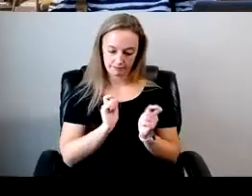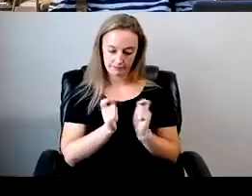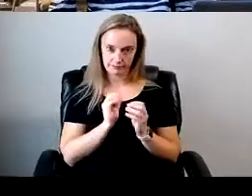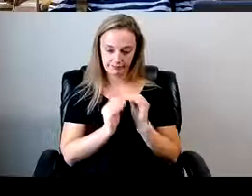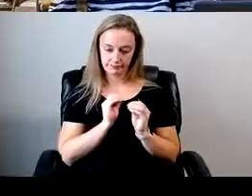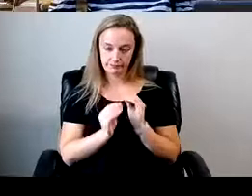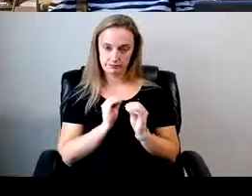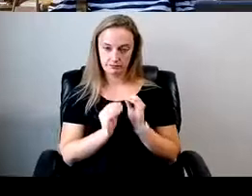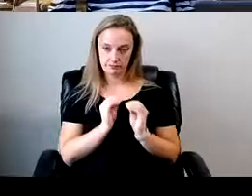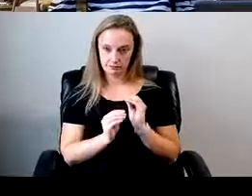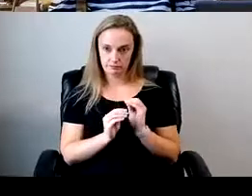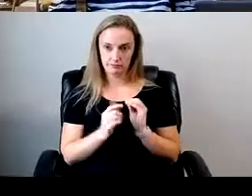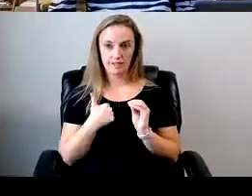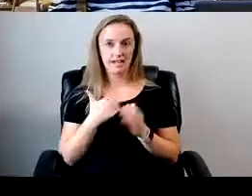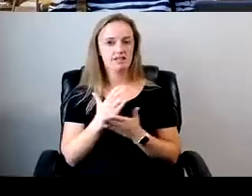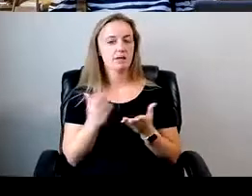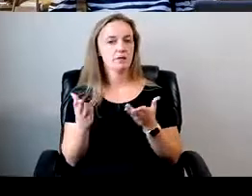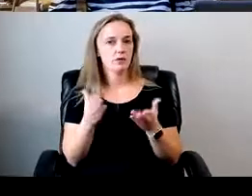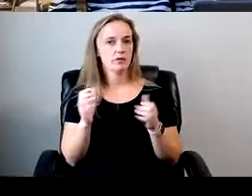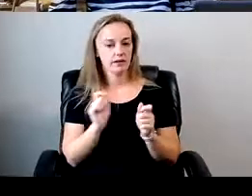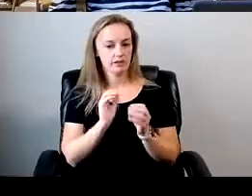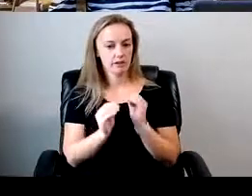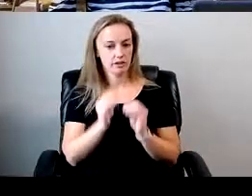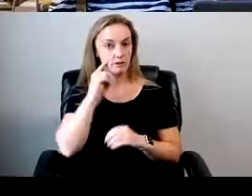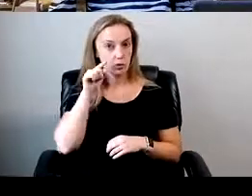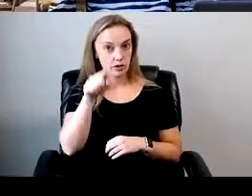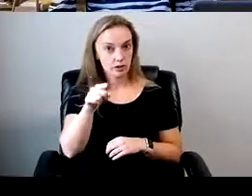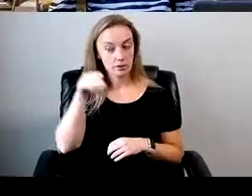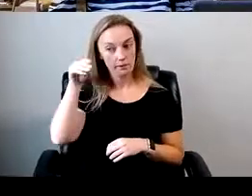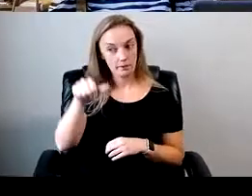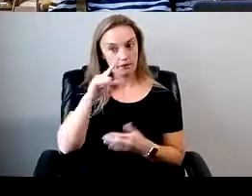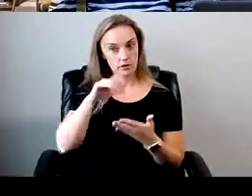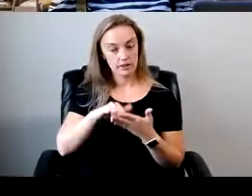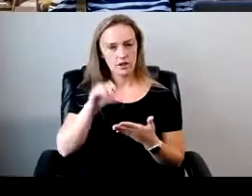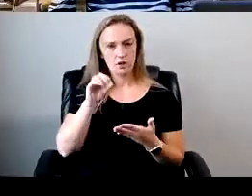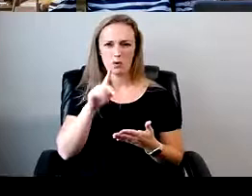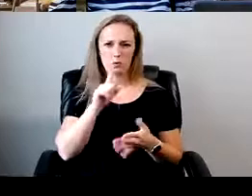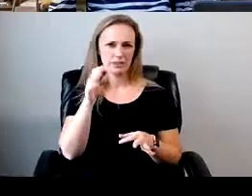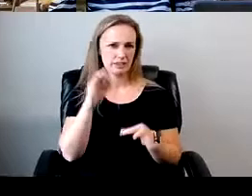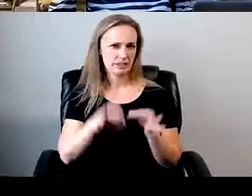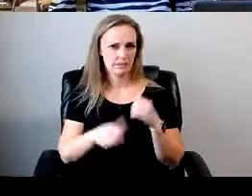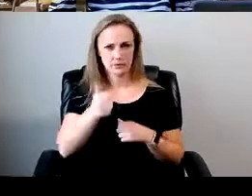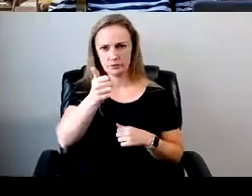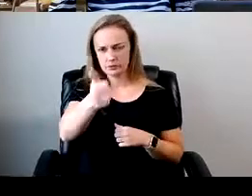There are services that can correct the captions for you that you can pay for, or it is really easy to do on your own.